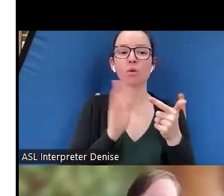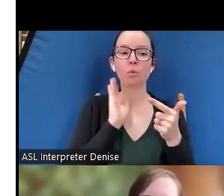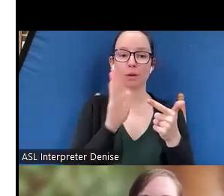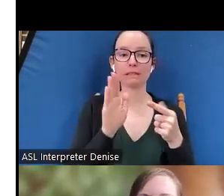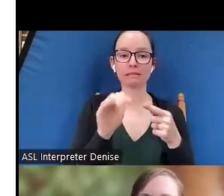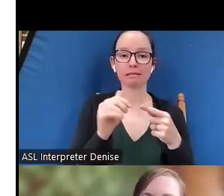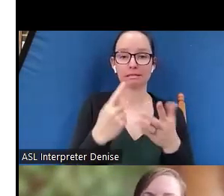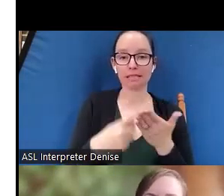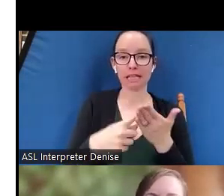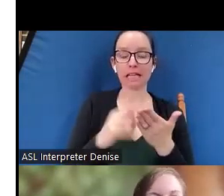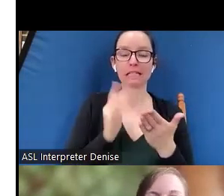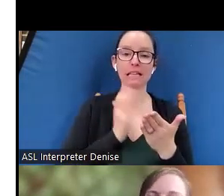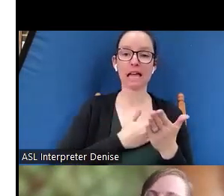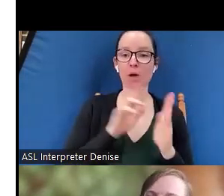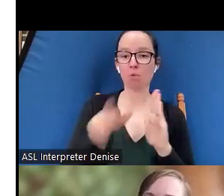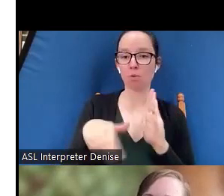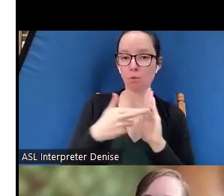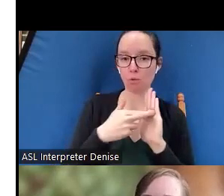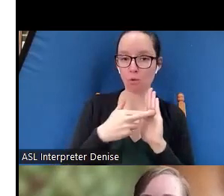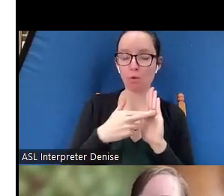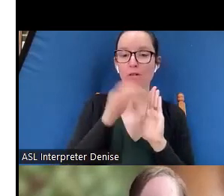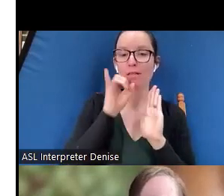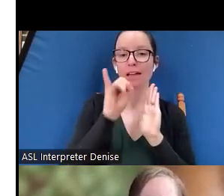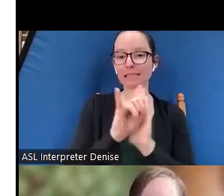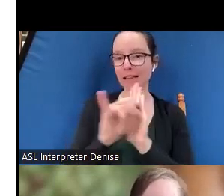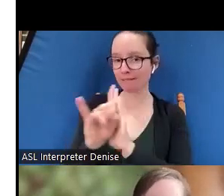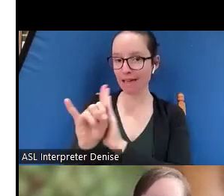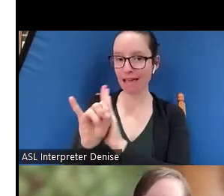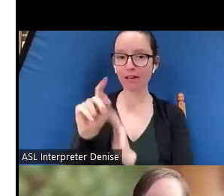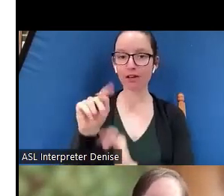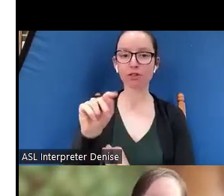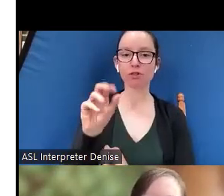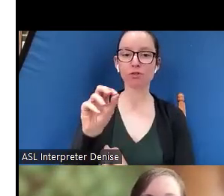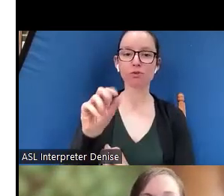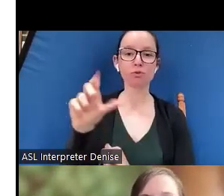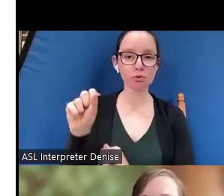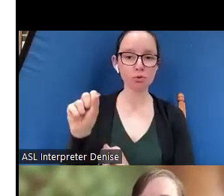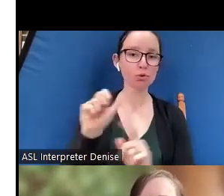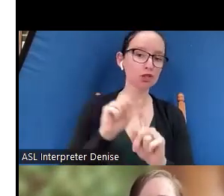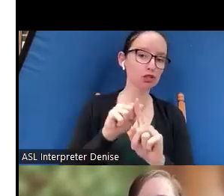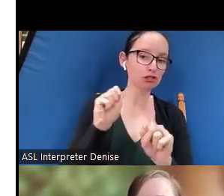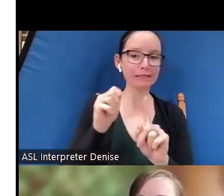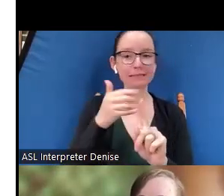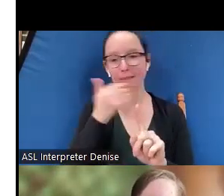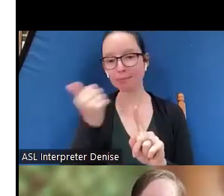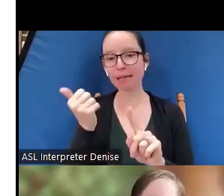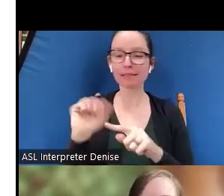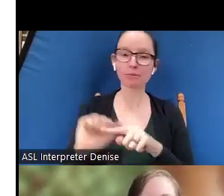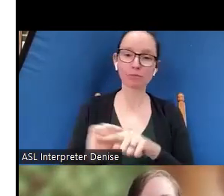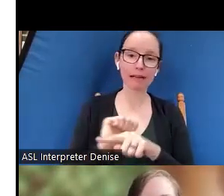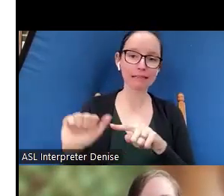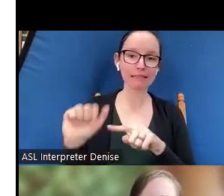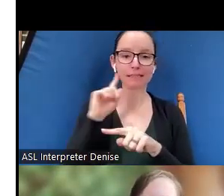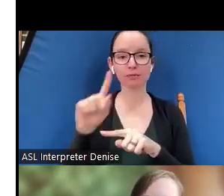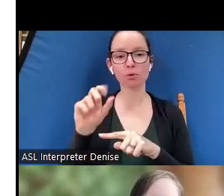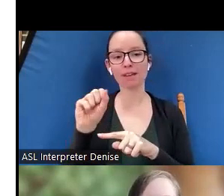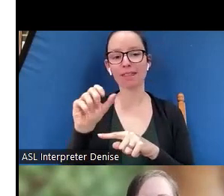identify some of these tools and tricks and best practices, as we're calling them today for the SAS program, and some of our the